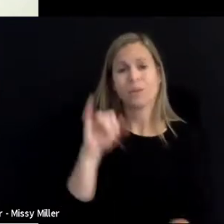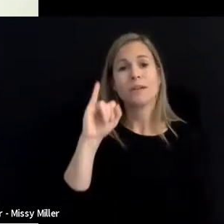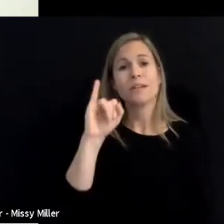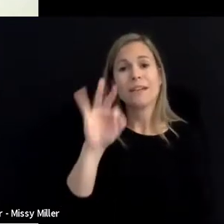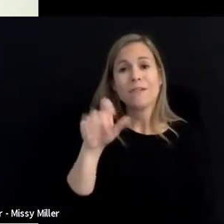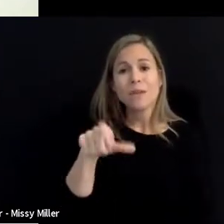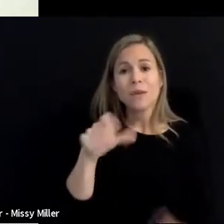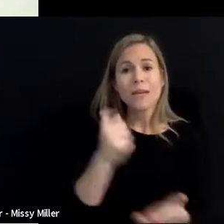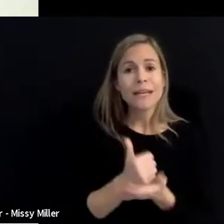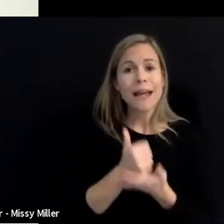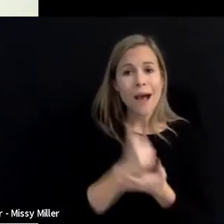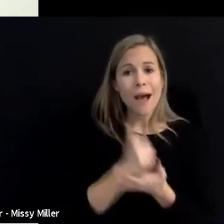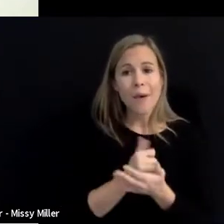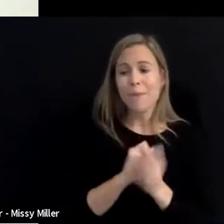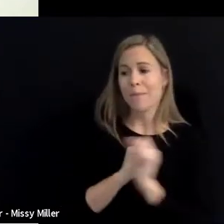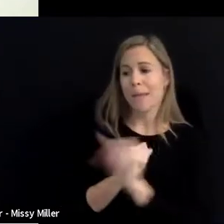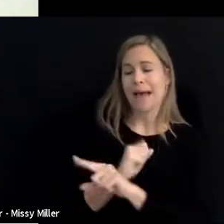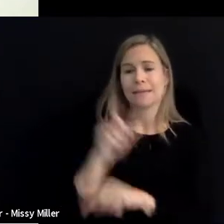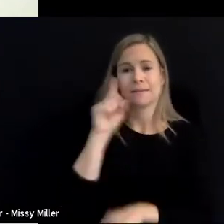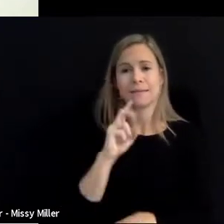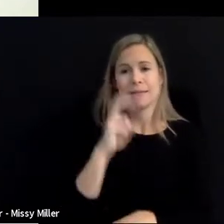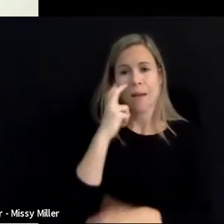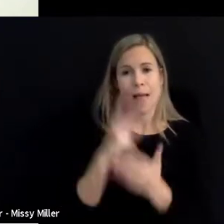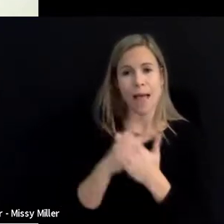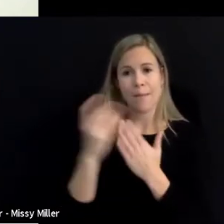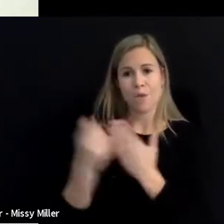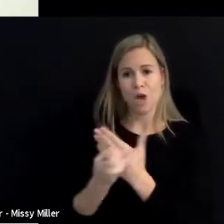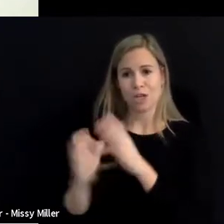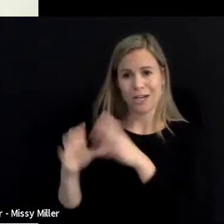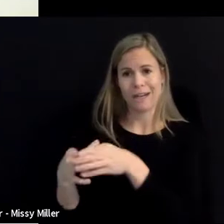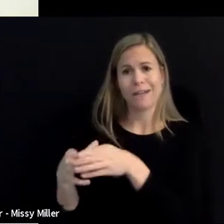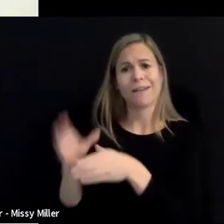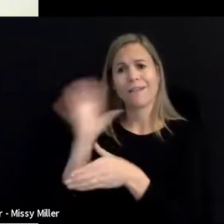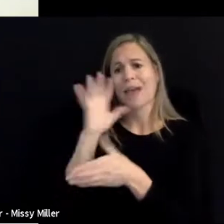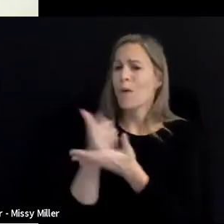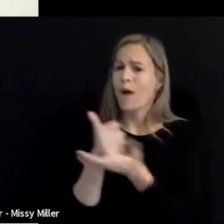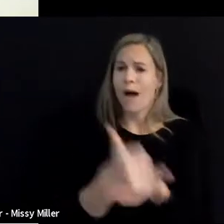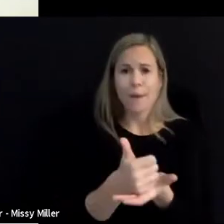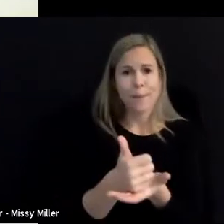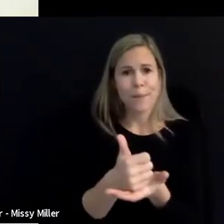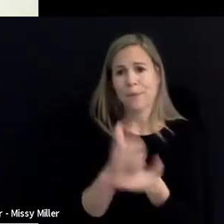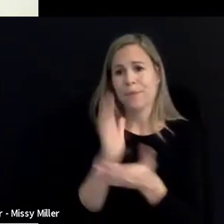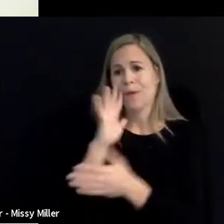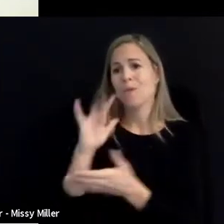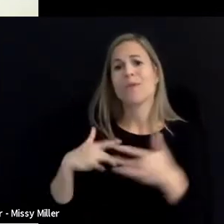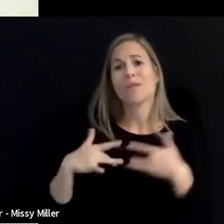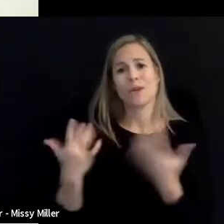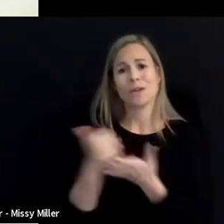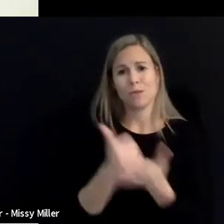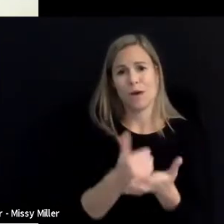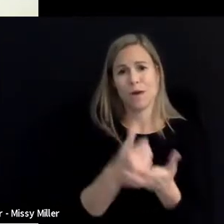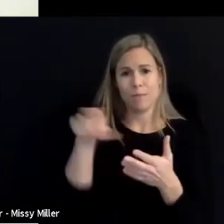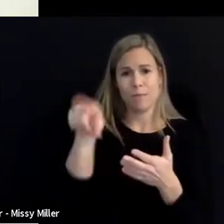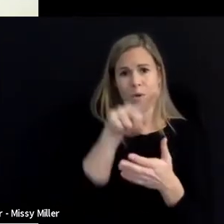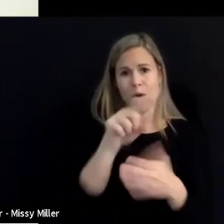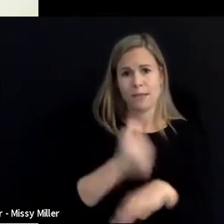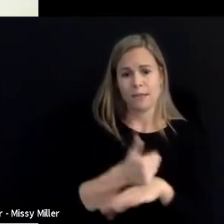the deaf-blind projects would be so excited to be able to help you set up a calendar system for your kid.